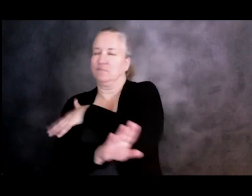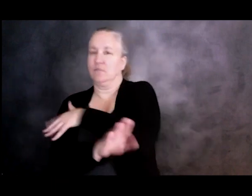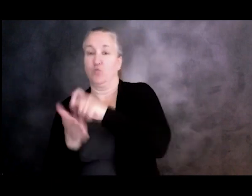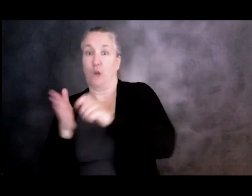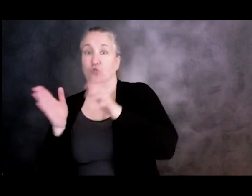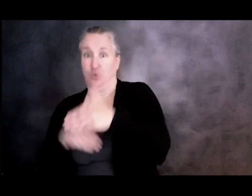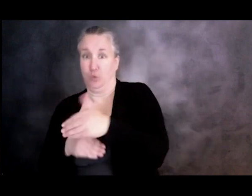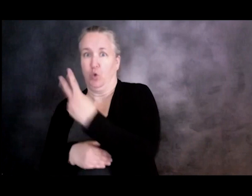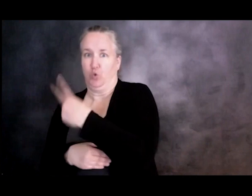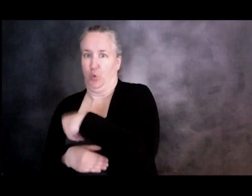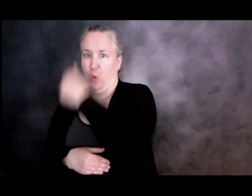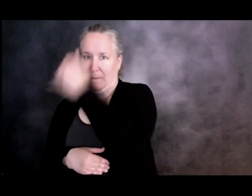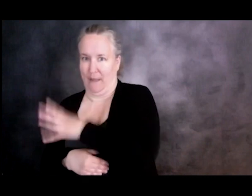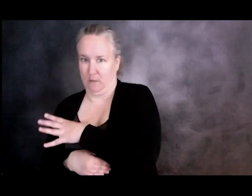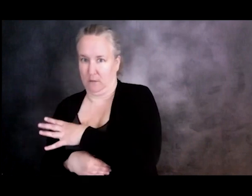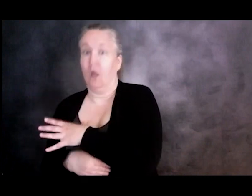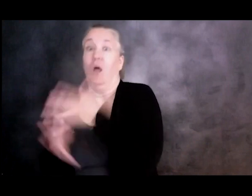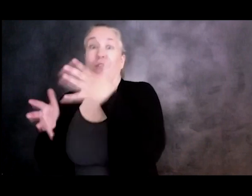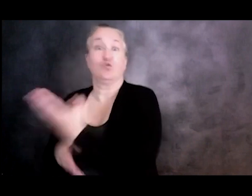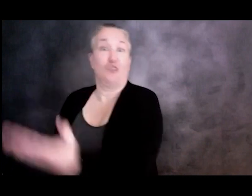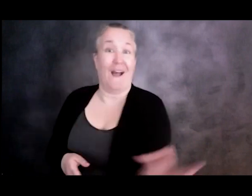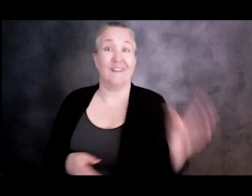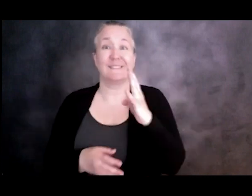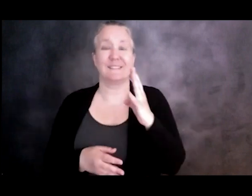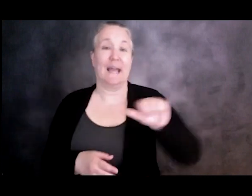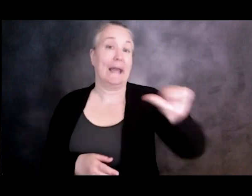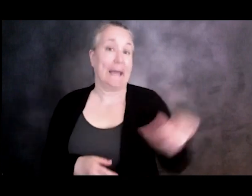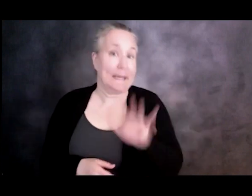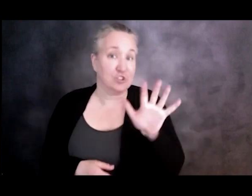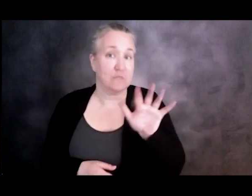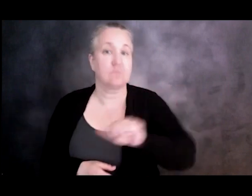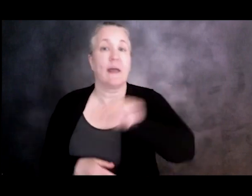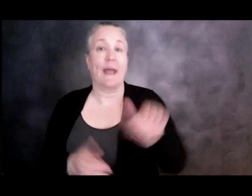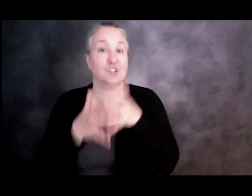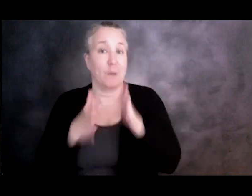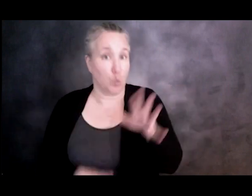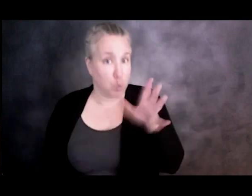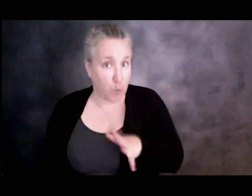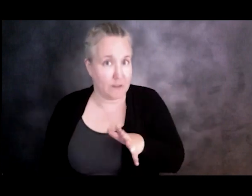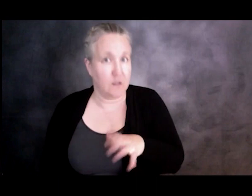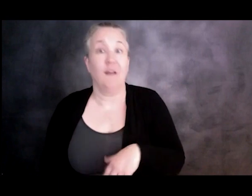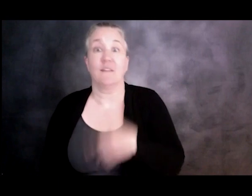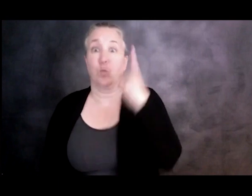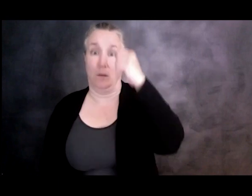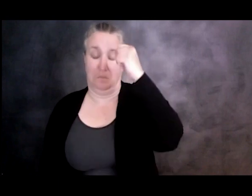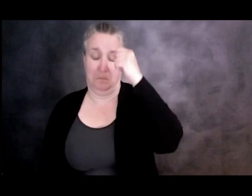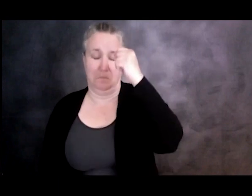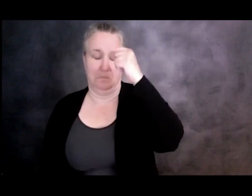there's two white male writers, and everybody else is an Asian or Asian-American woman and one Black man. I thought, that's the kind of writer's room